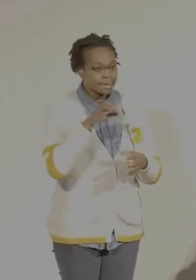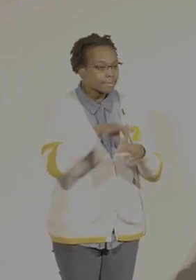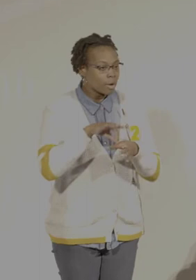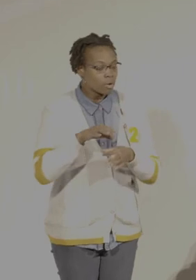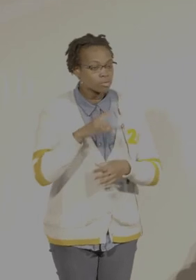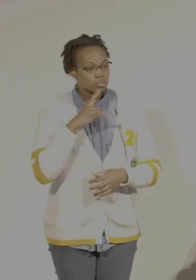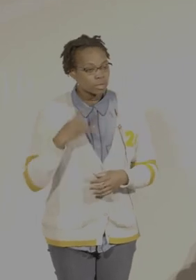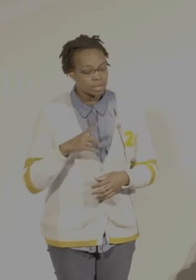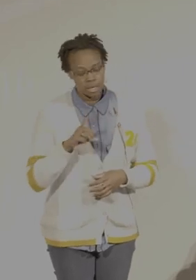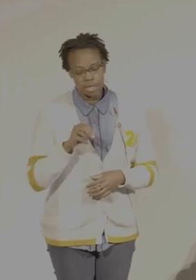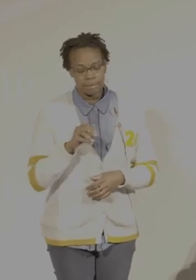domestic opinion, polls.